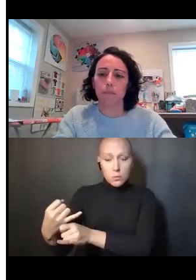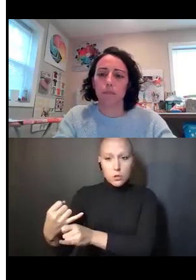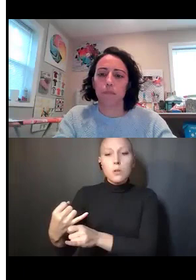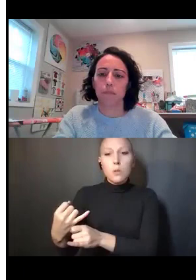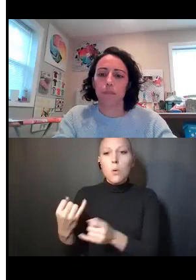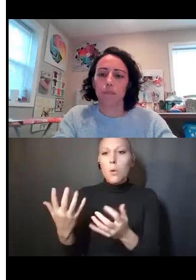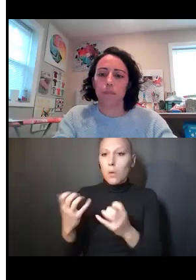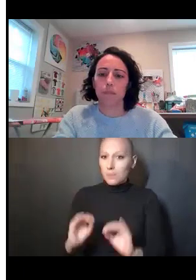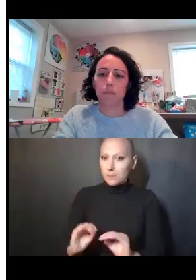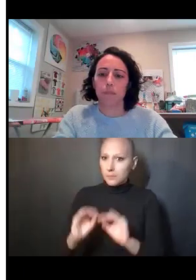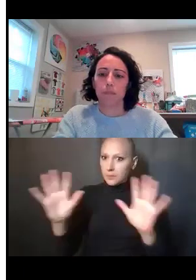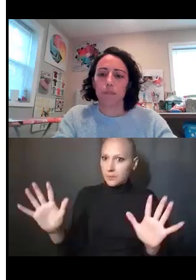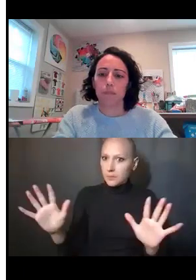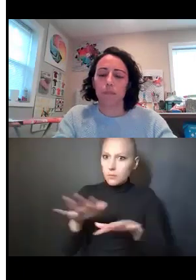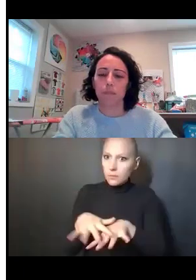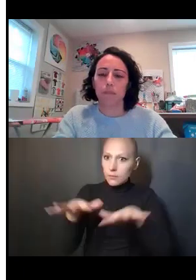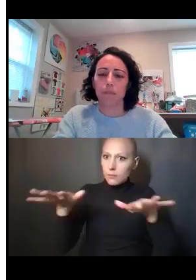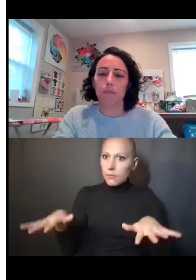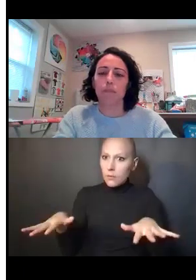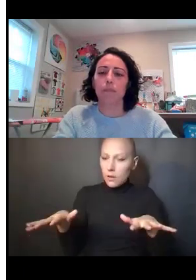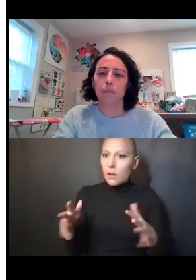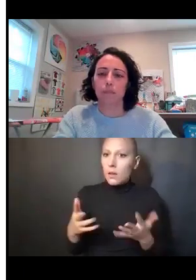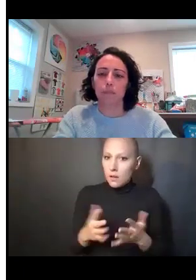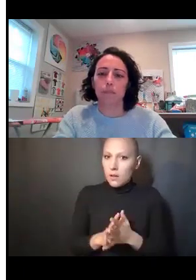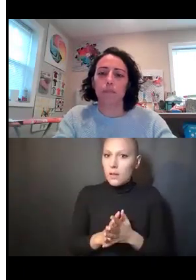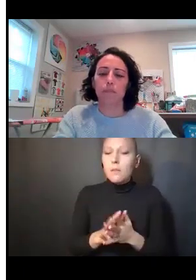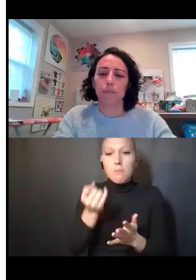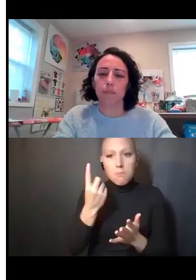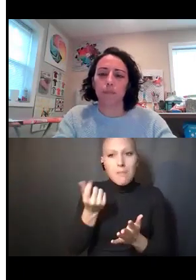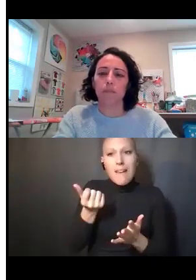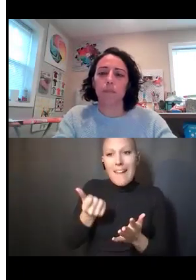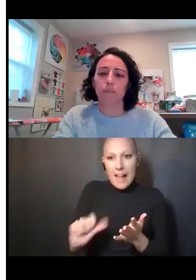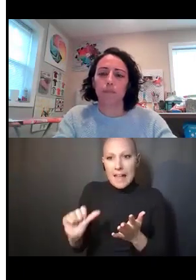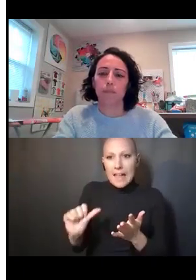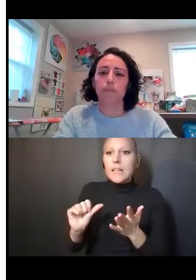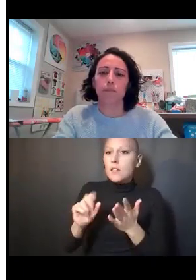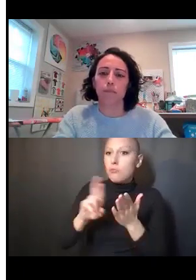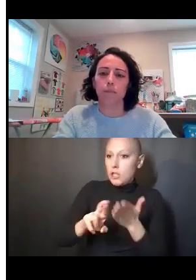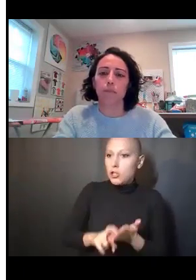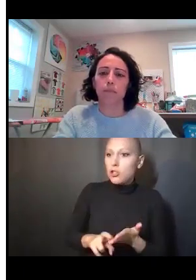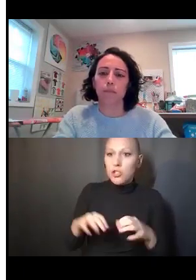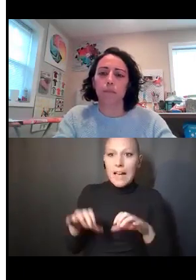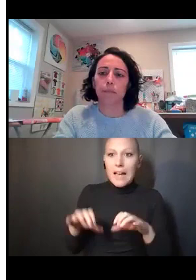and any research activity. Would invoke disclosure, regardless of what the employee/employer